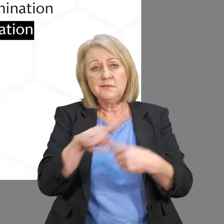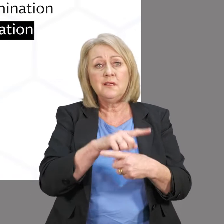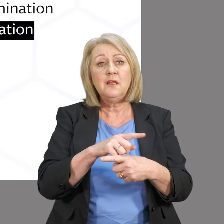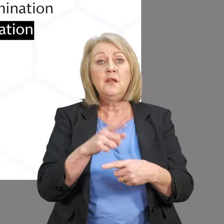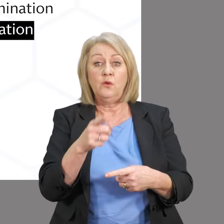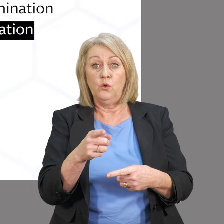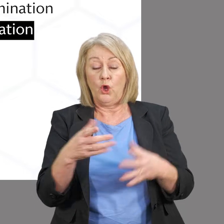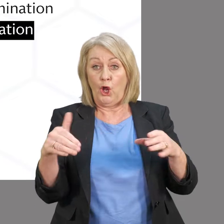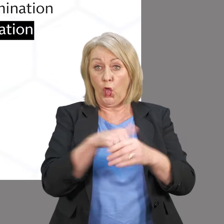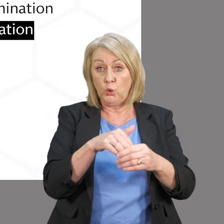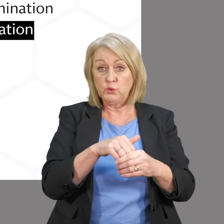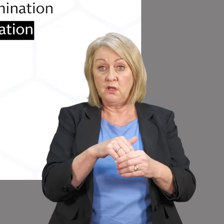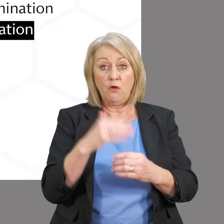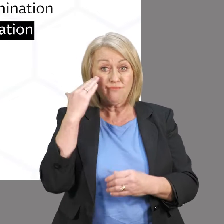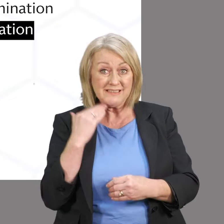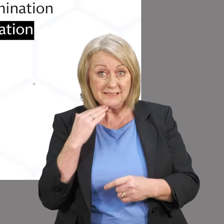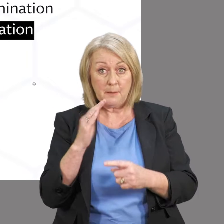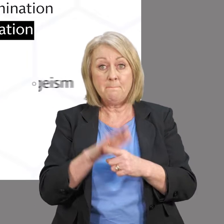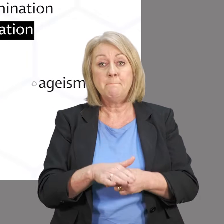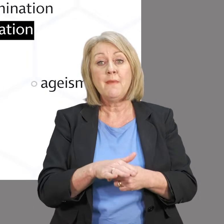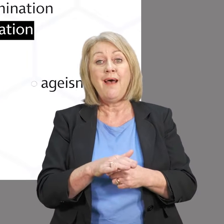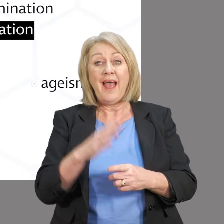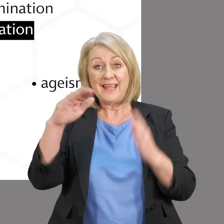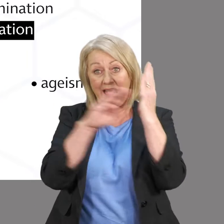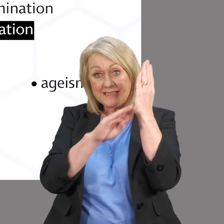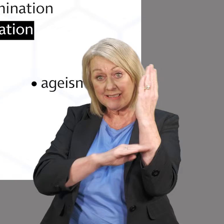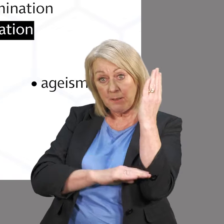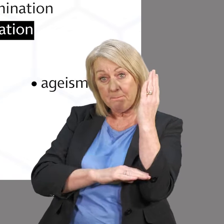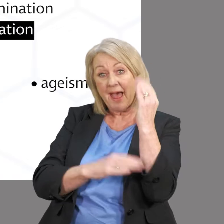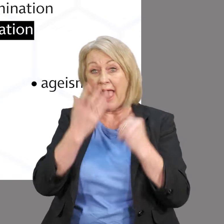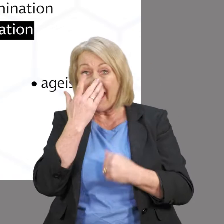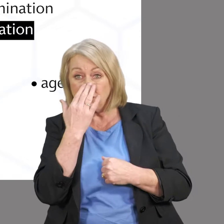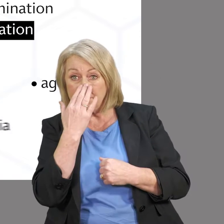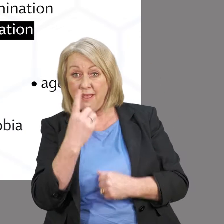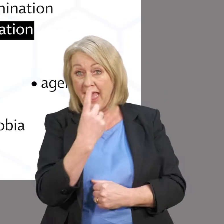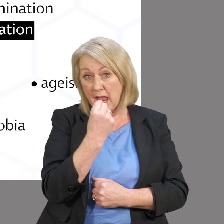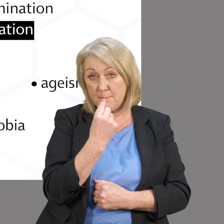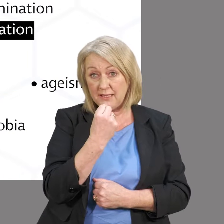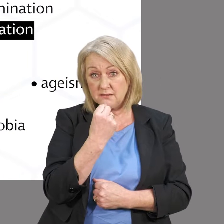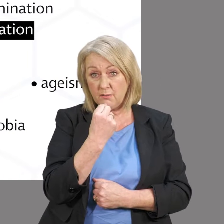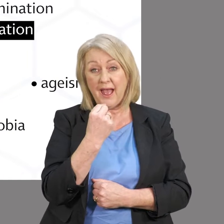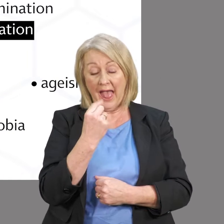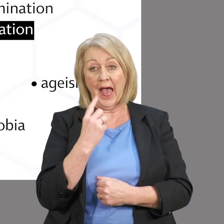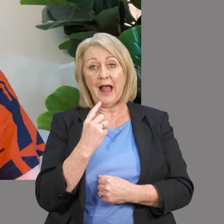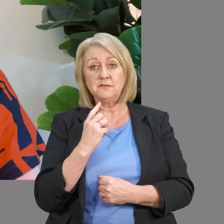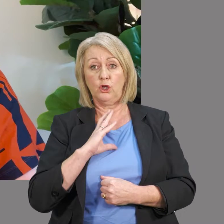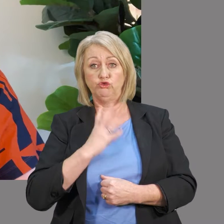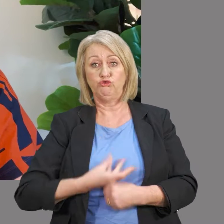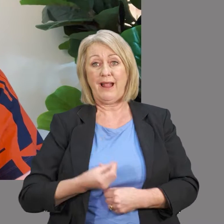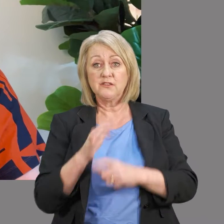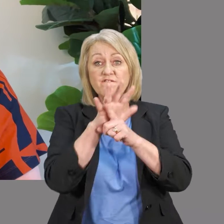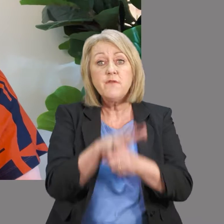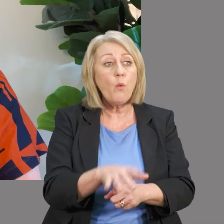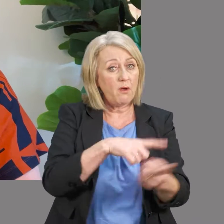including racism, casteism, ageism, ableism, and transphobia. There are many instances of